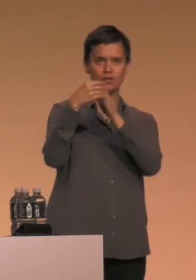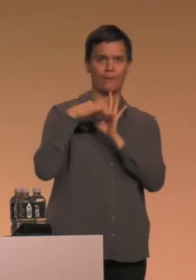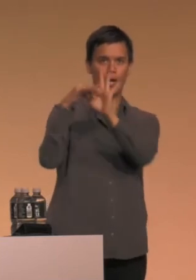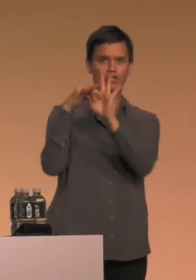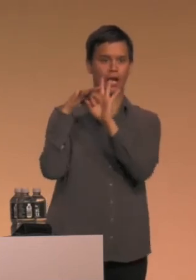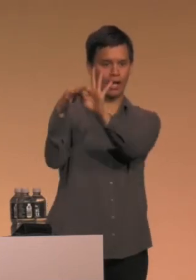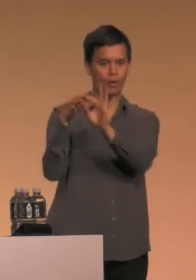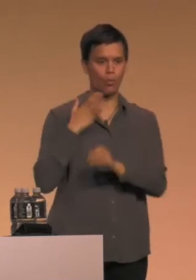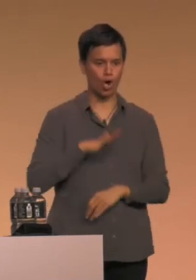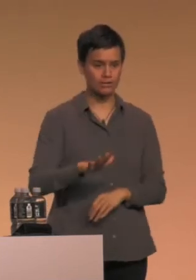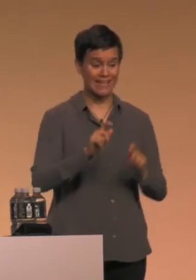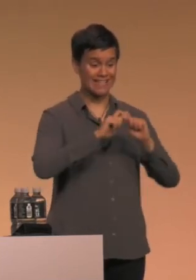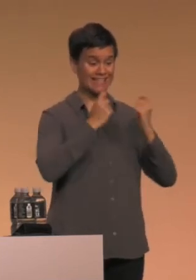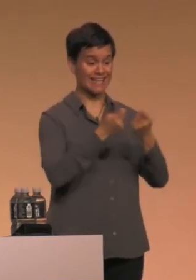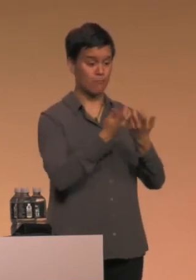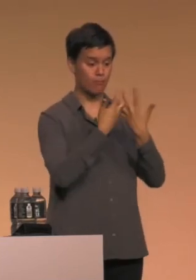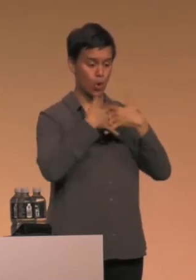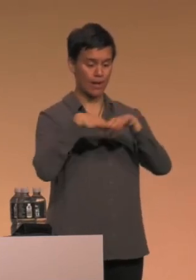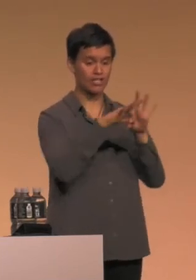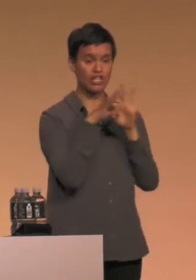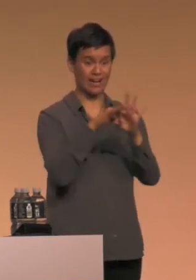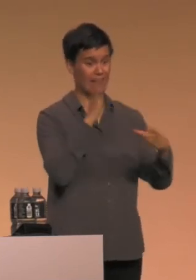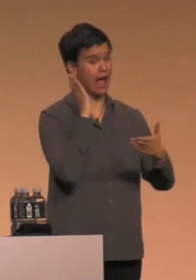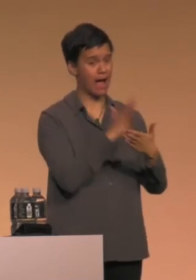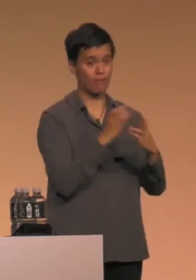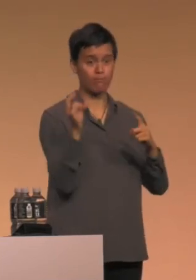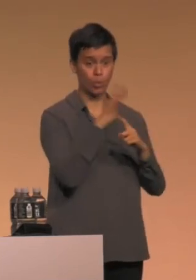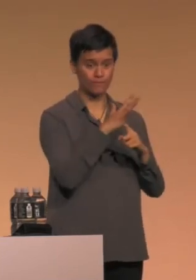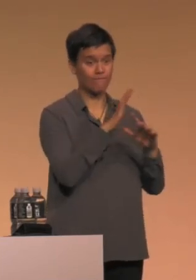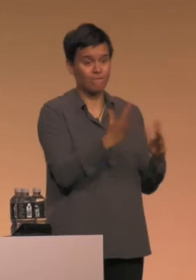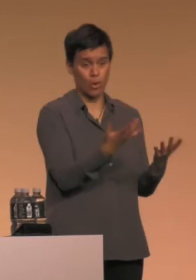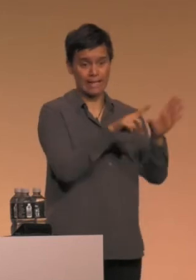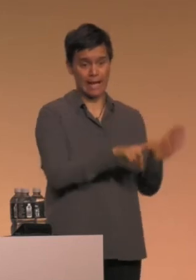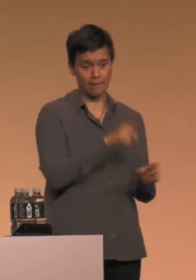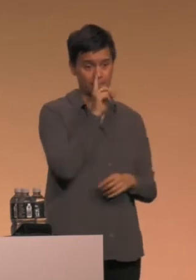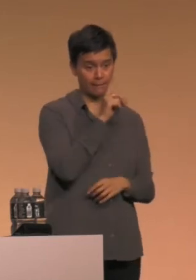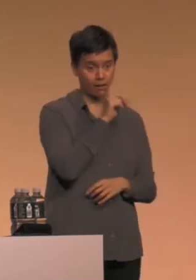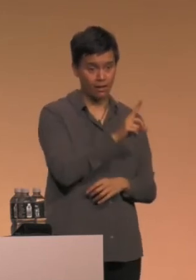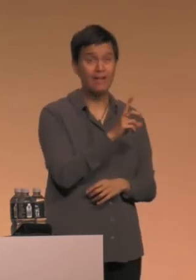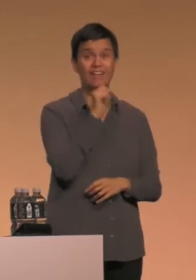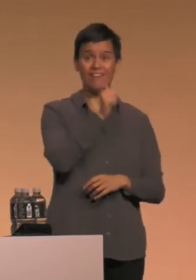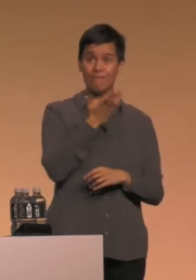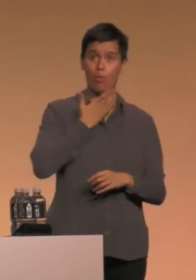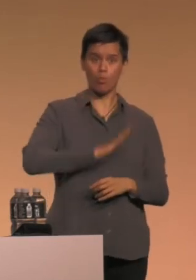Team cohesion is really important to them. And they need that in order to be able to be fully present at work,